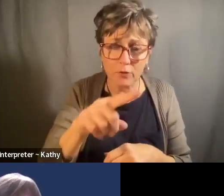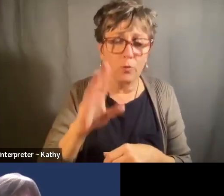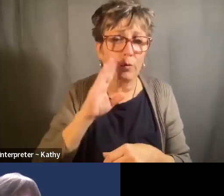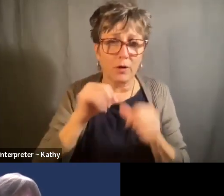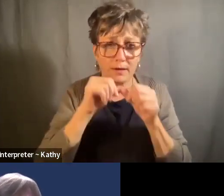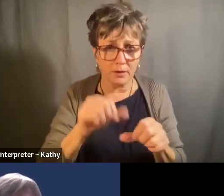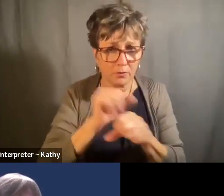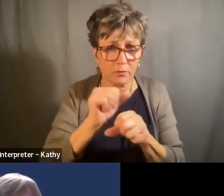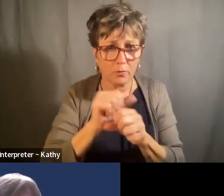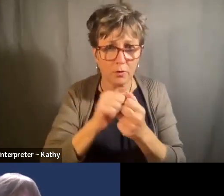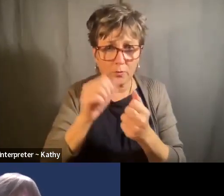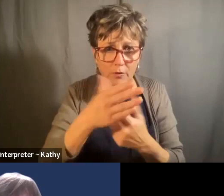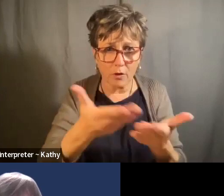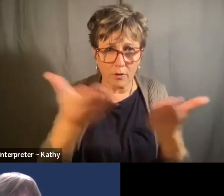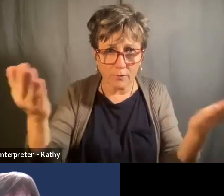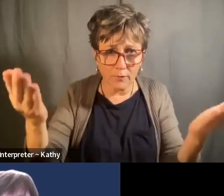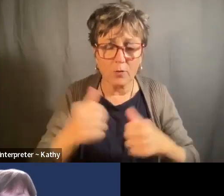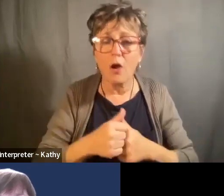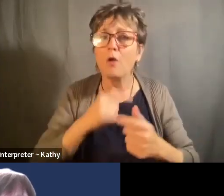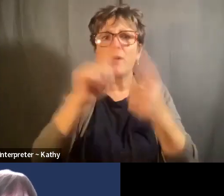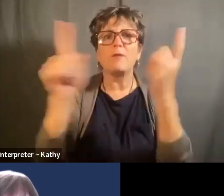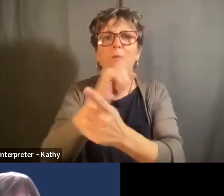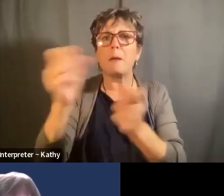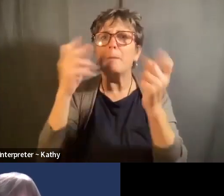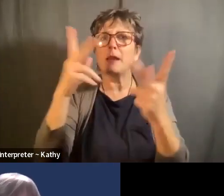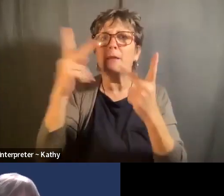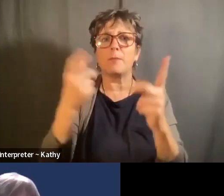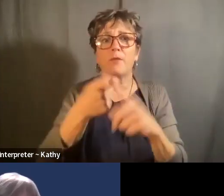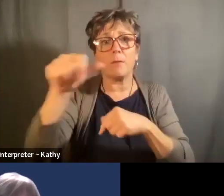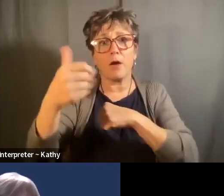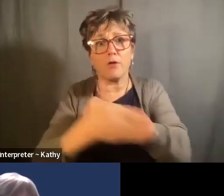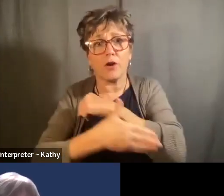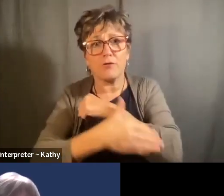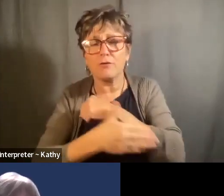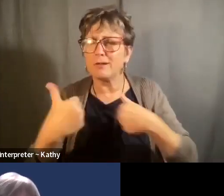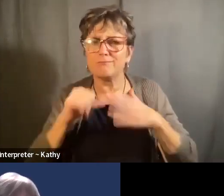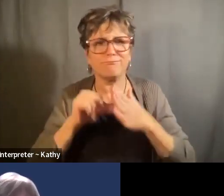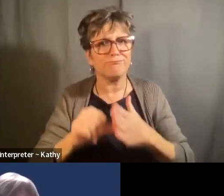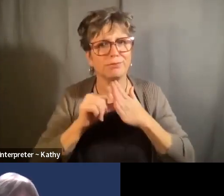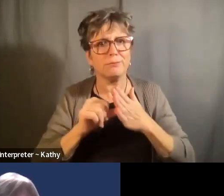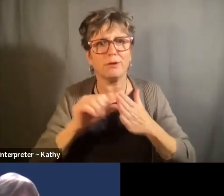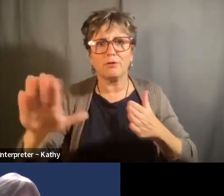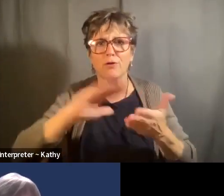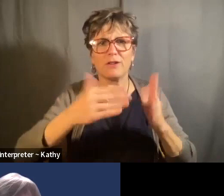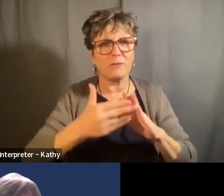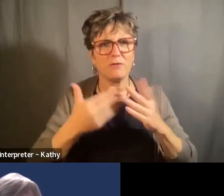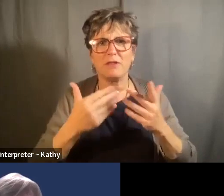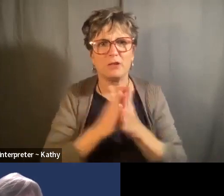and um we are impressed with how collaborative your community has been thus far and the fact